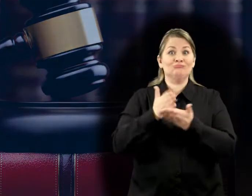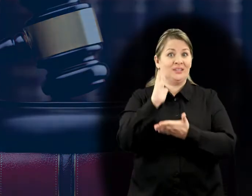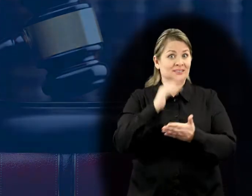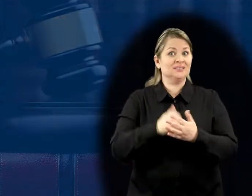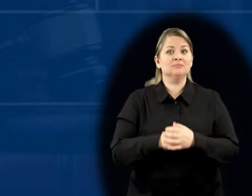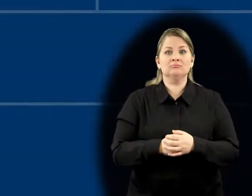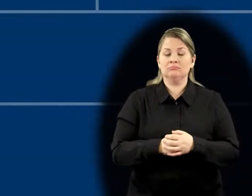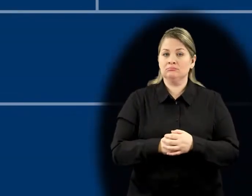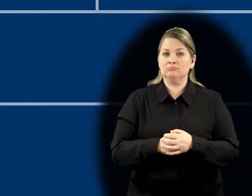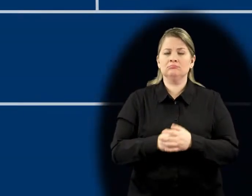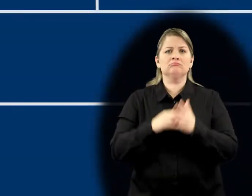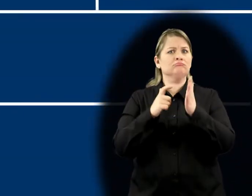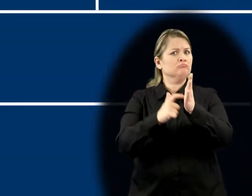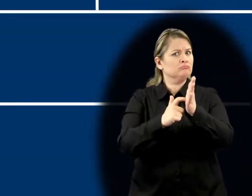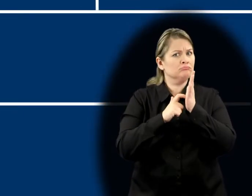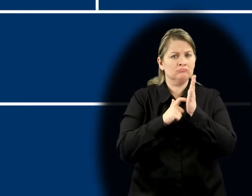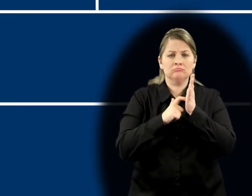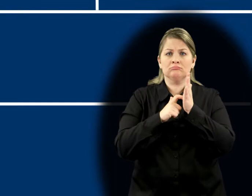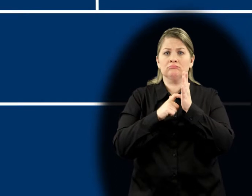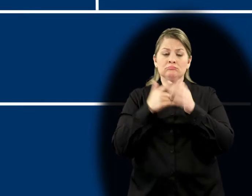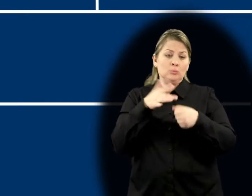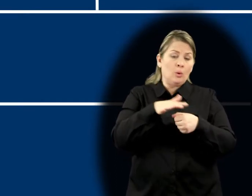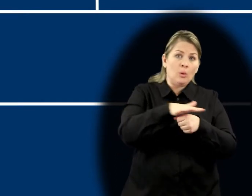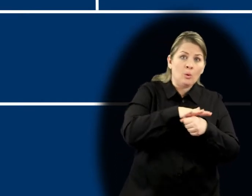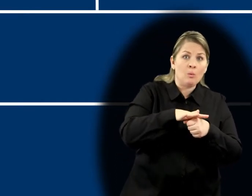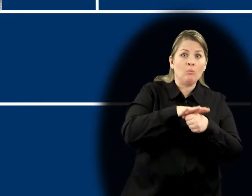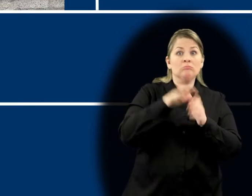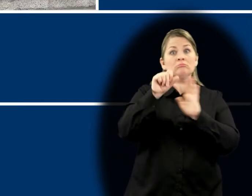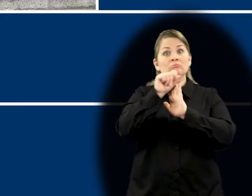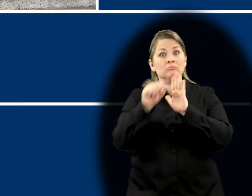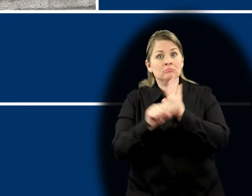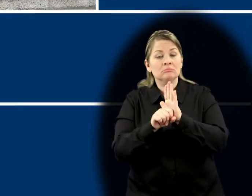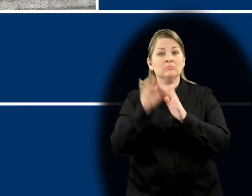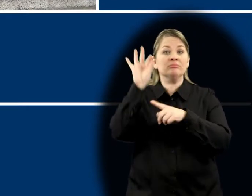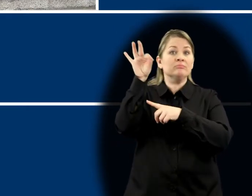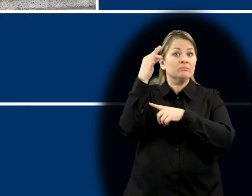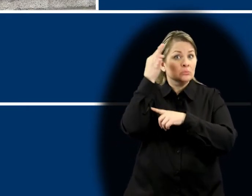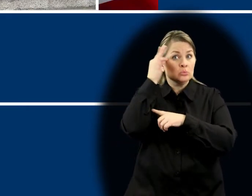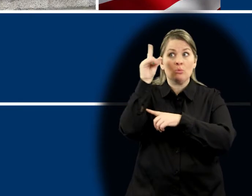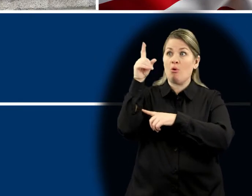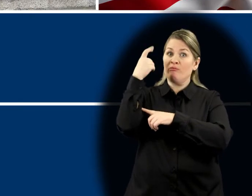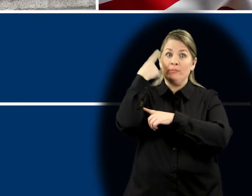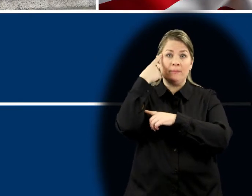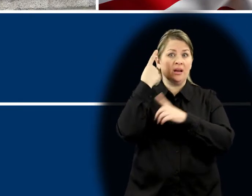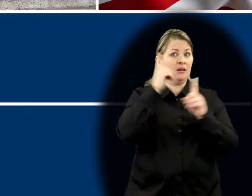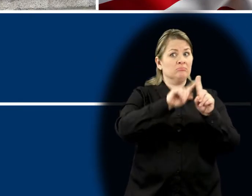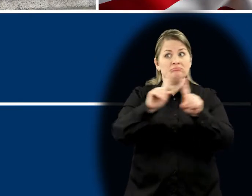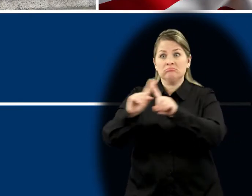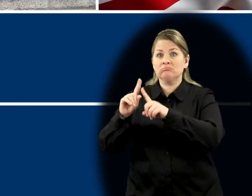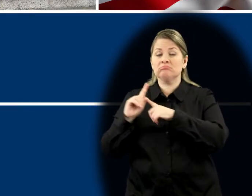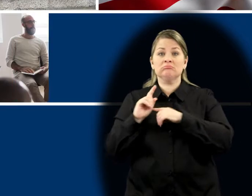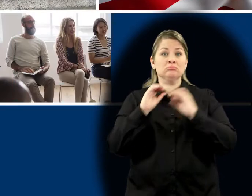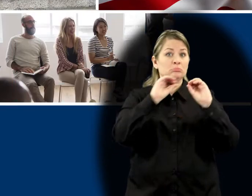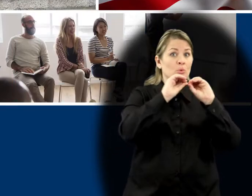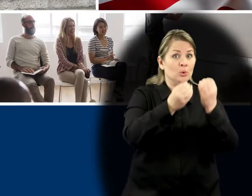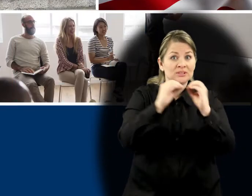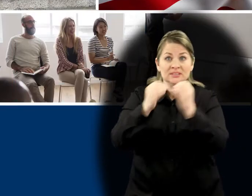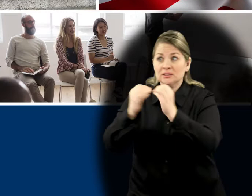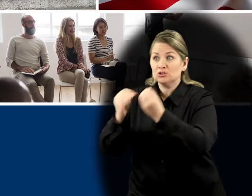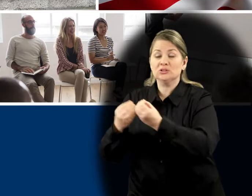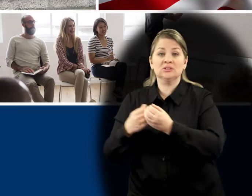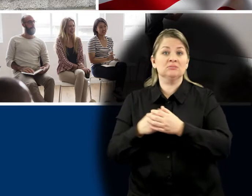These laws require all state, local and federal government entities, organizations,